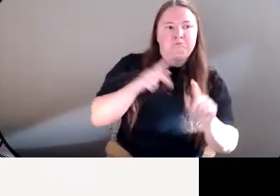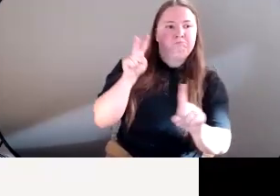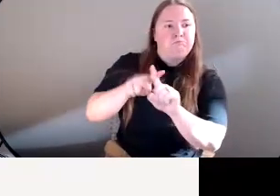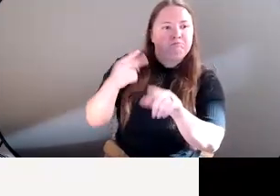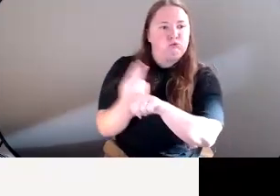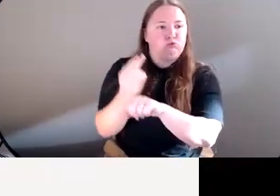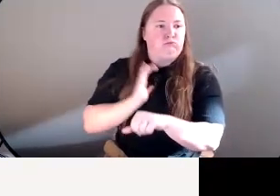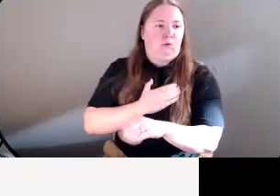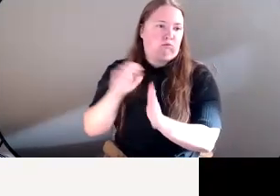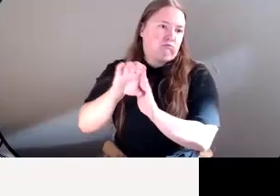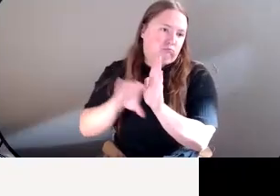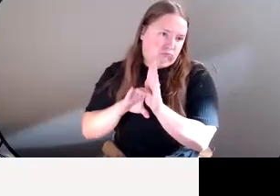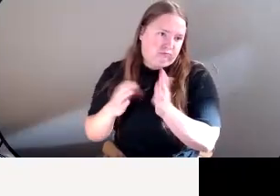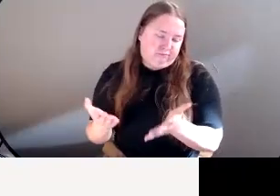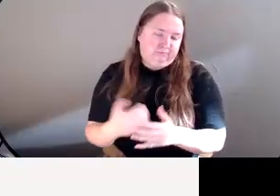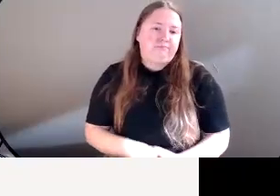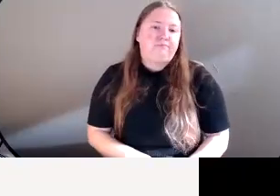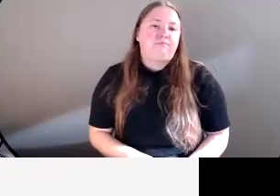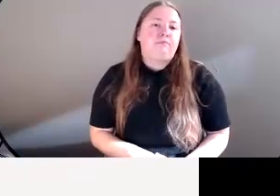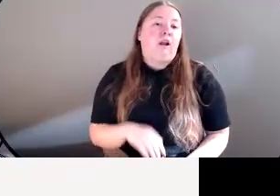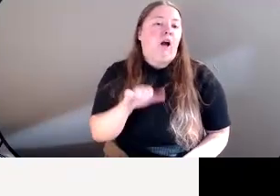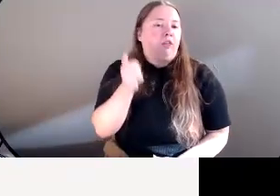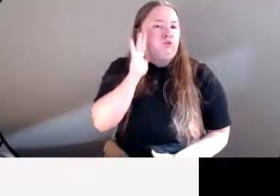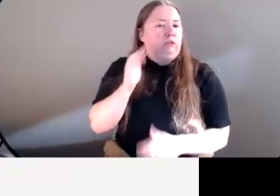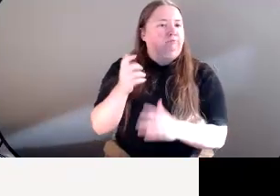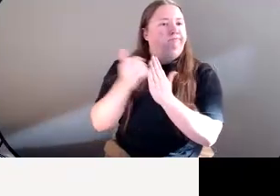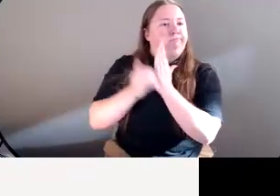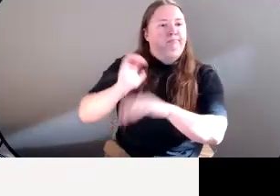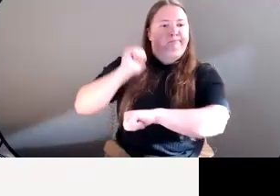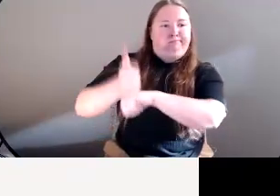and others, where it will automatically just show up in our courses.